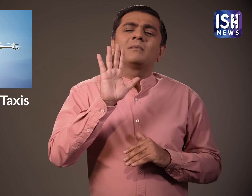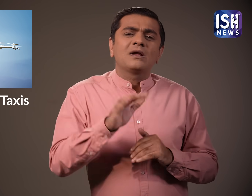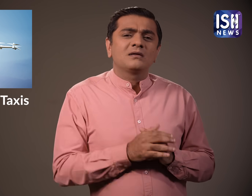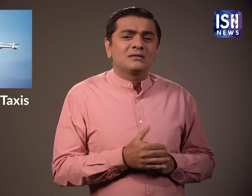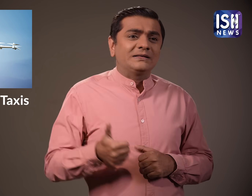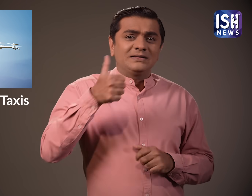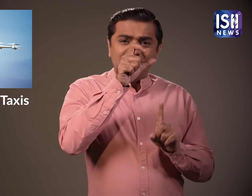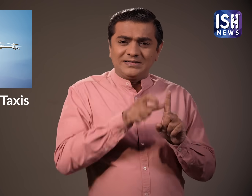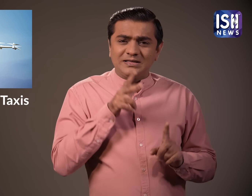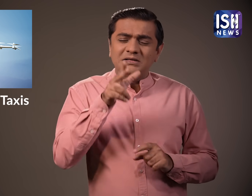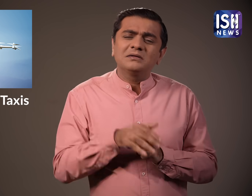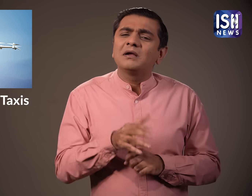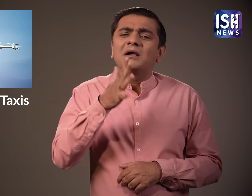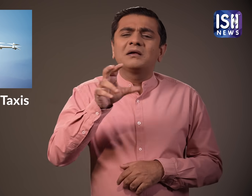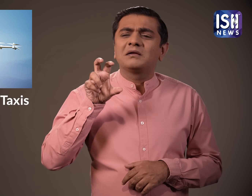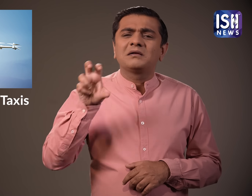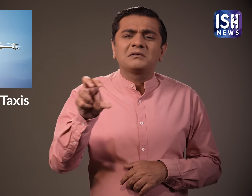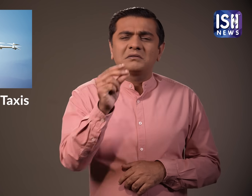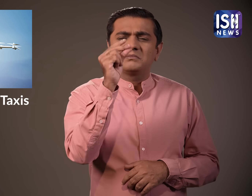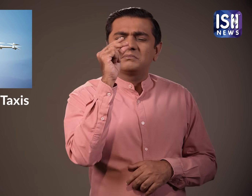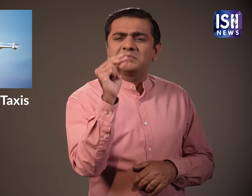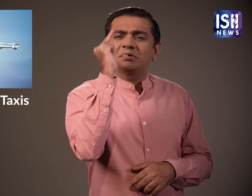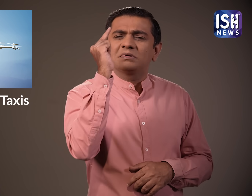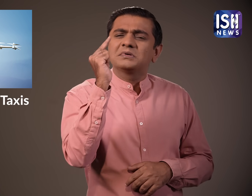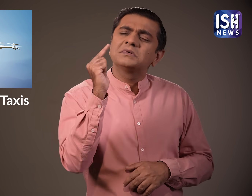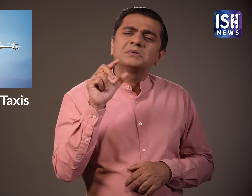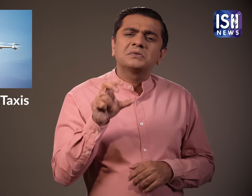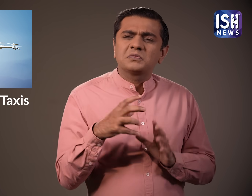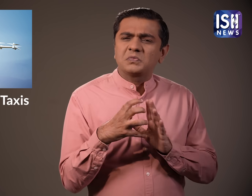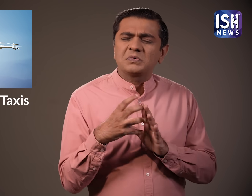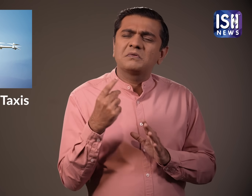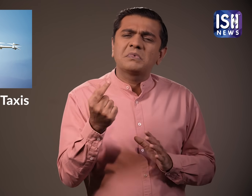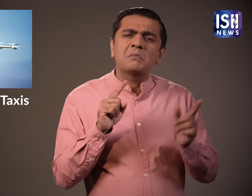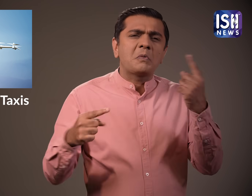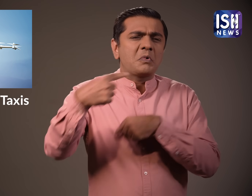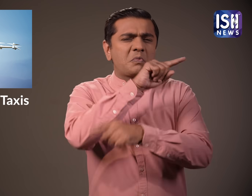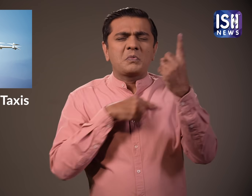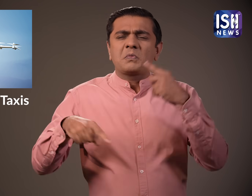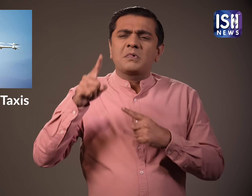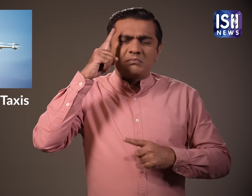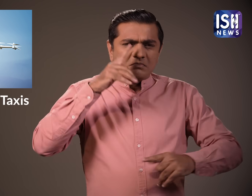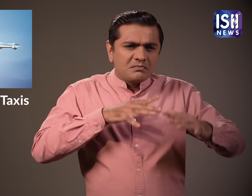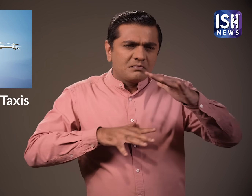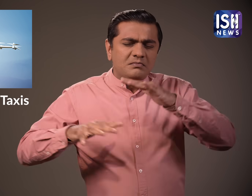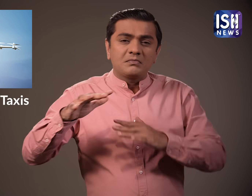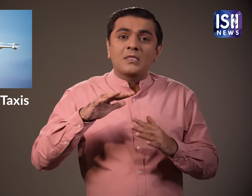It is designed for rapid back-to-back flights and has low recharge time.